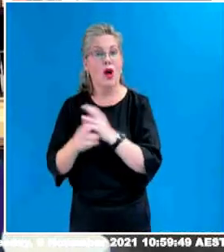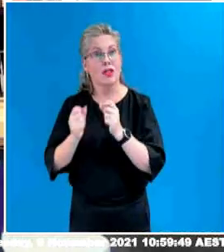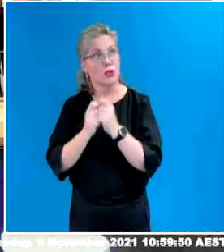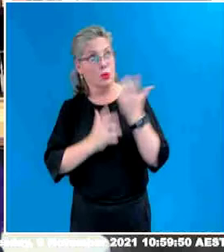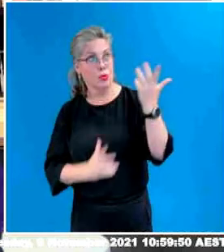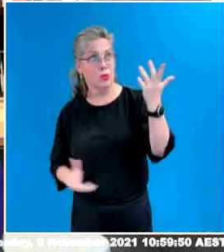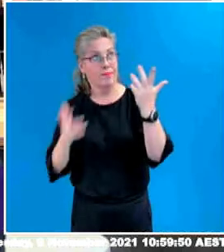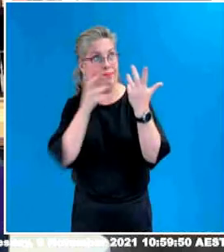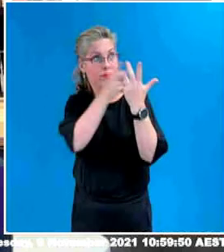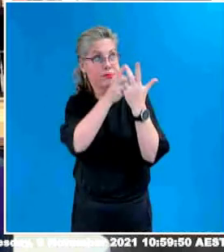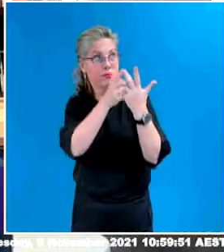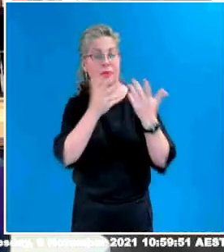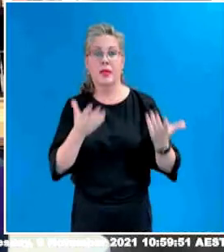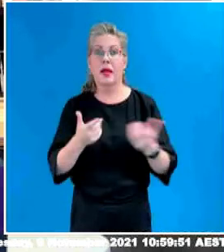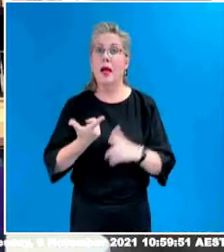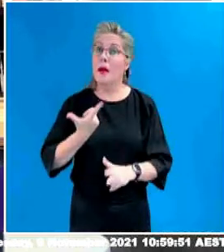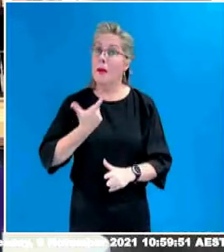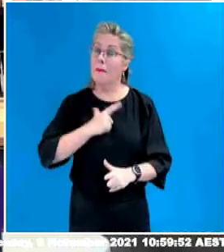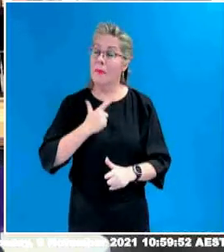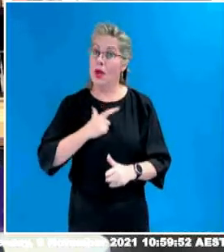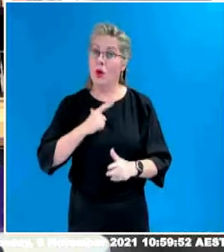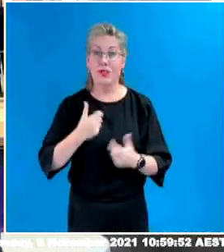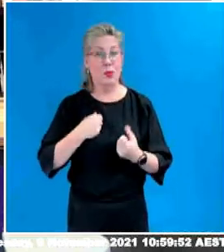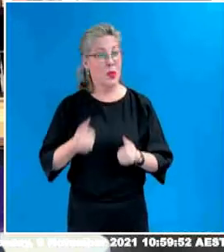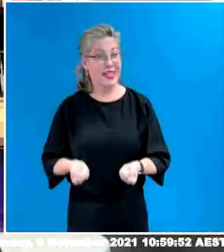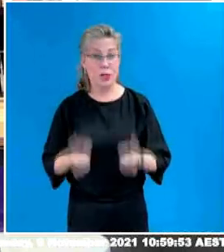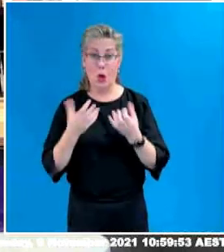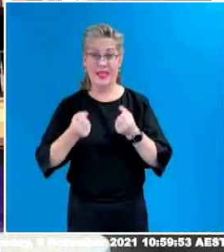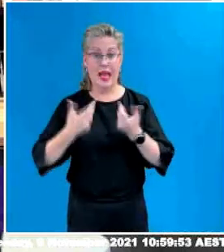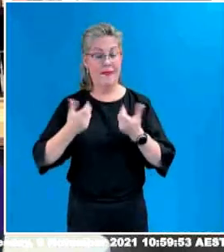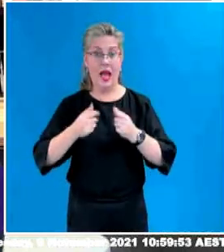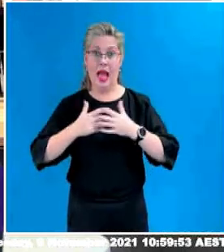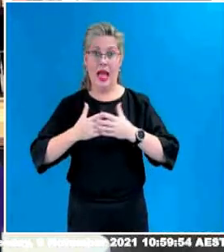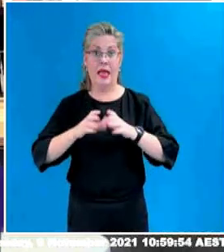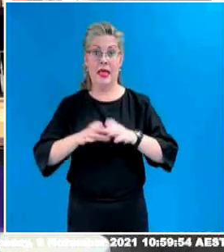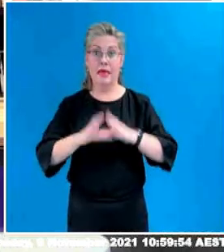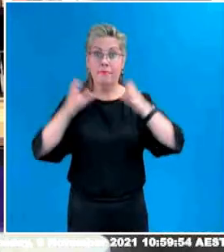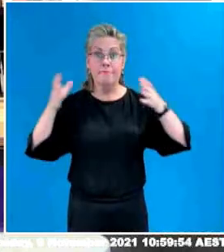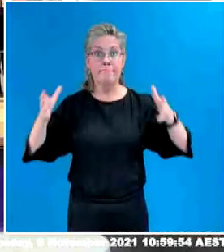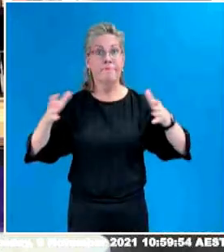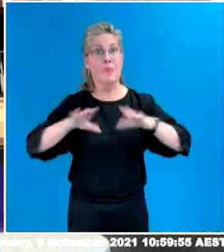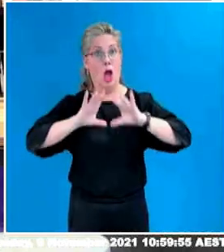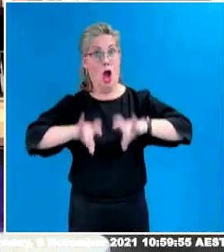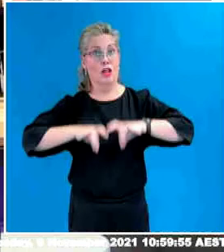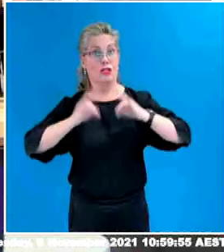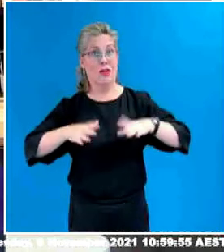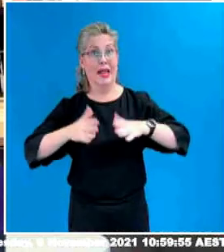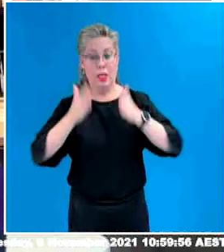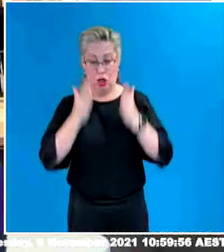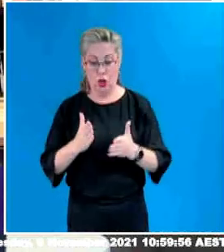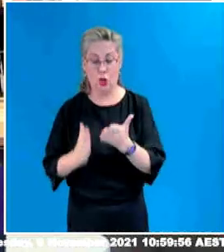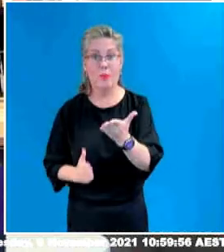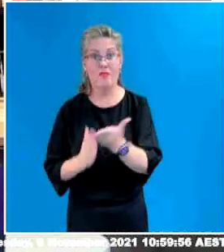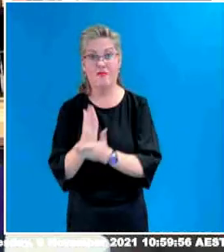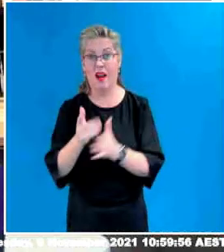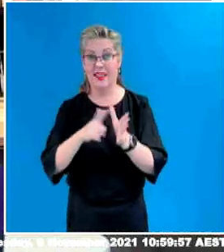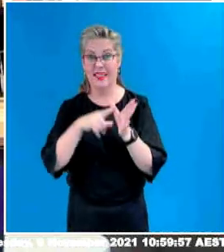have a national charter or Human Rights Act where it may be done in one hit, but we do it in various ways, whether through employment